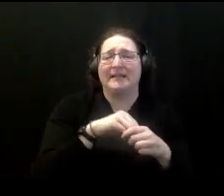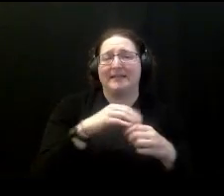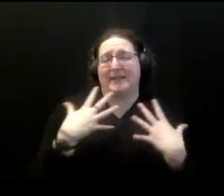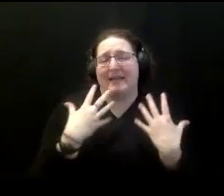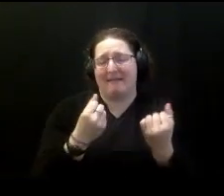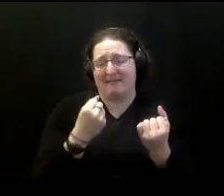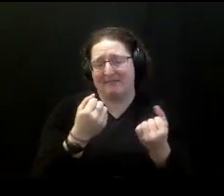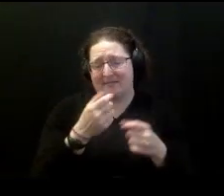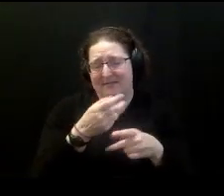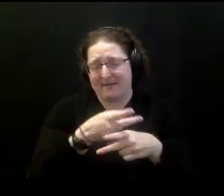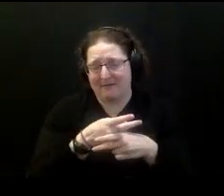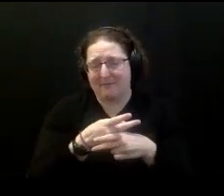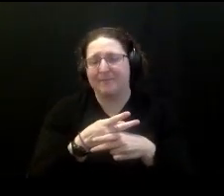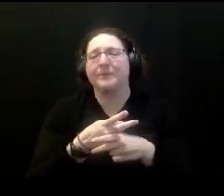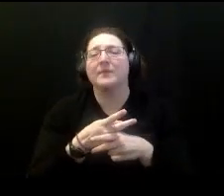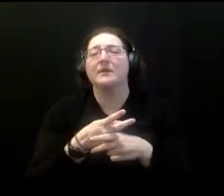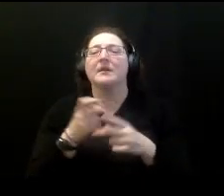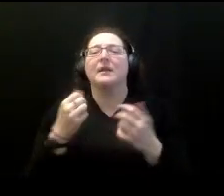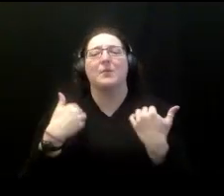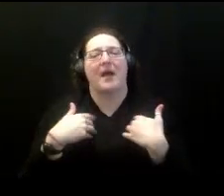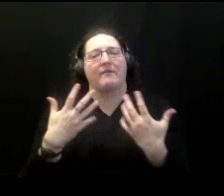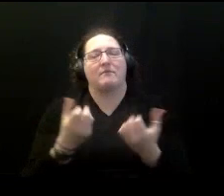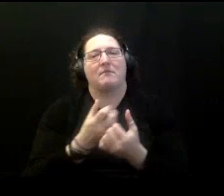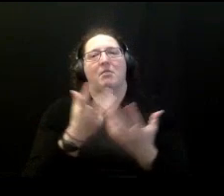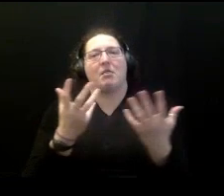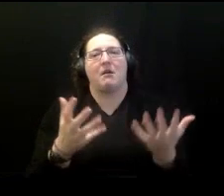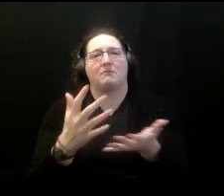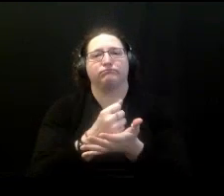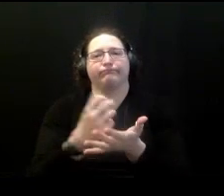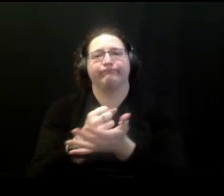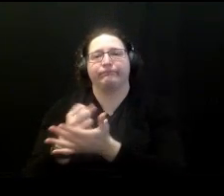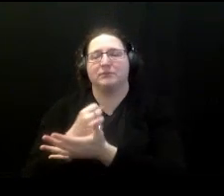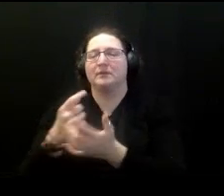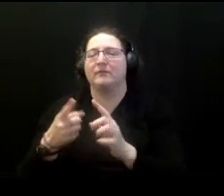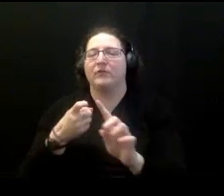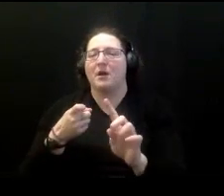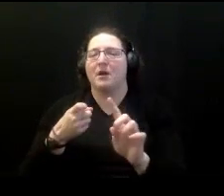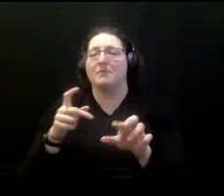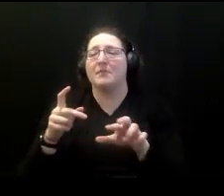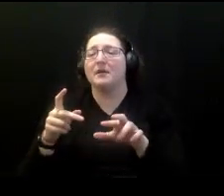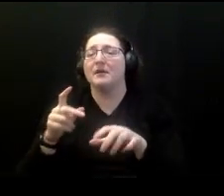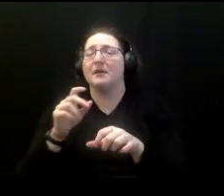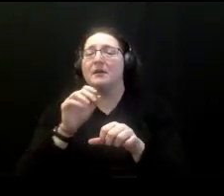a range of internal and external colleagues, subject matter experts, community leaders, and other key